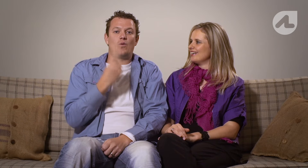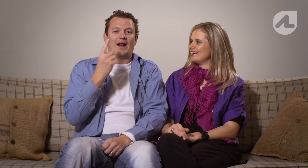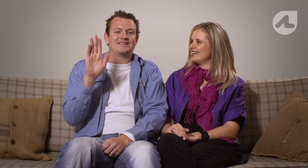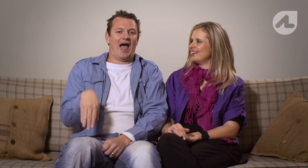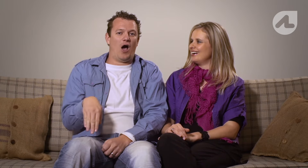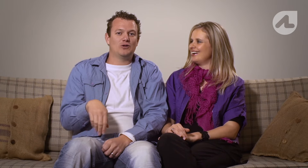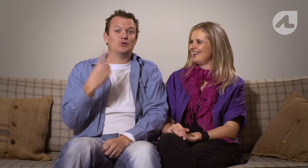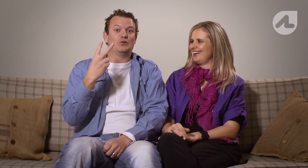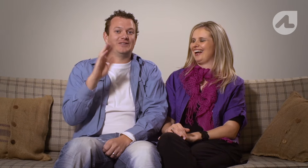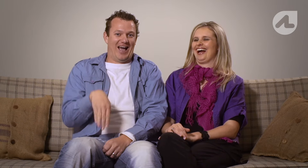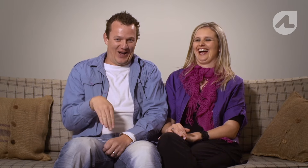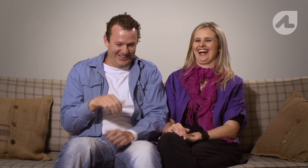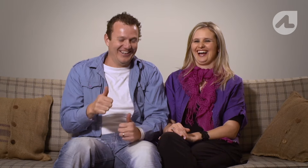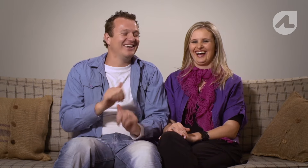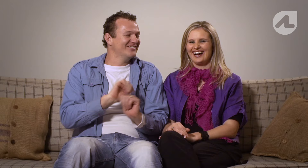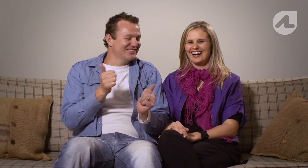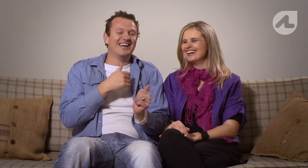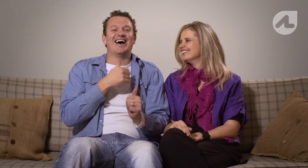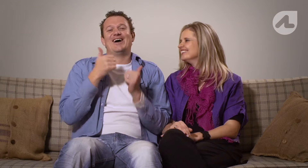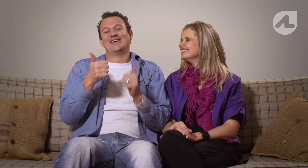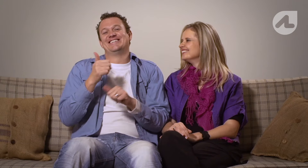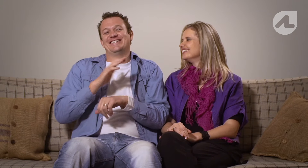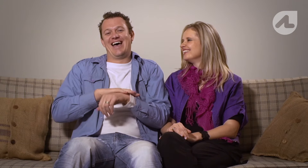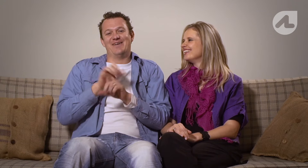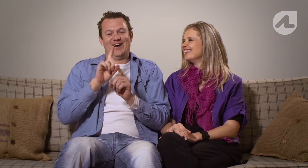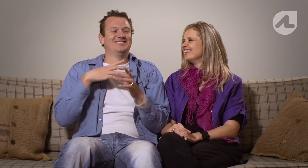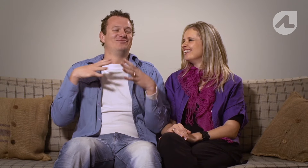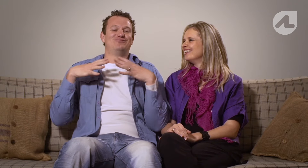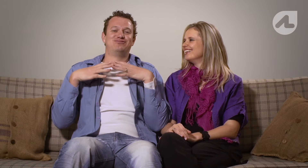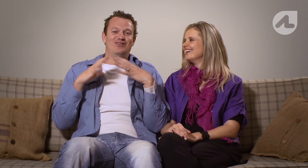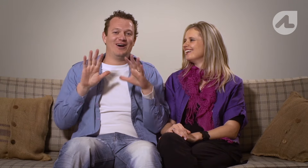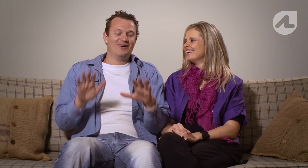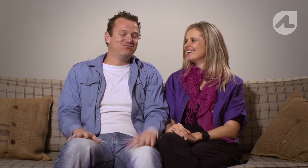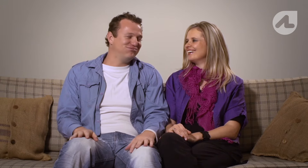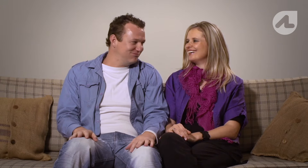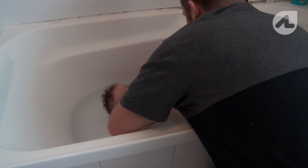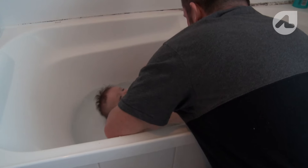We say, one down, that's two down, and then that's it... that's the best part of the day.